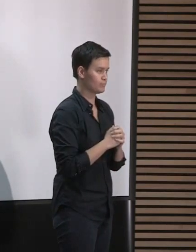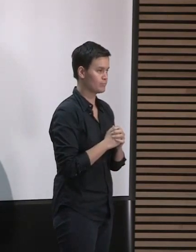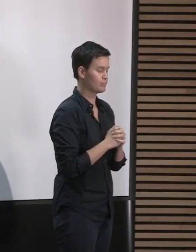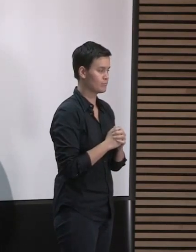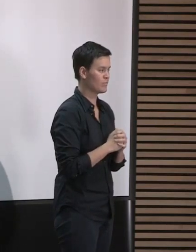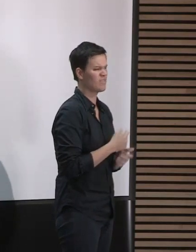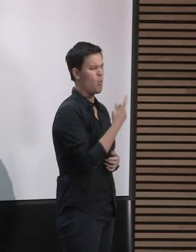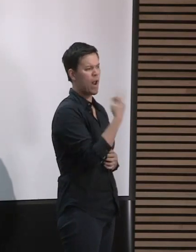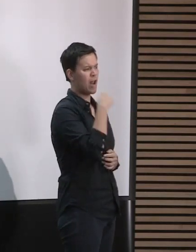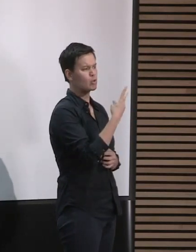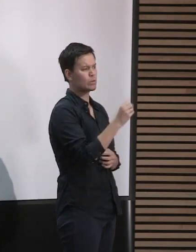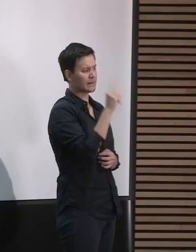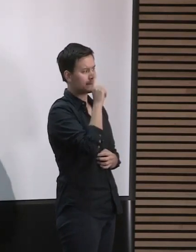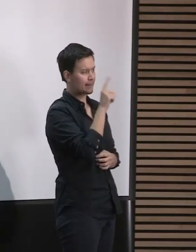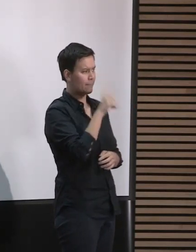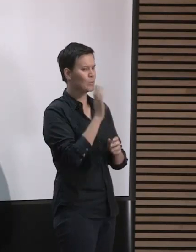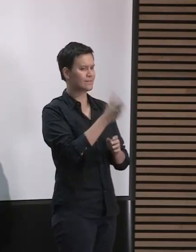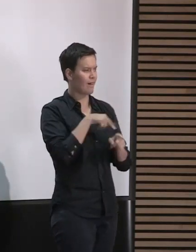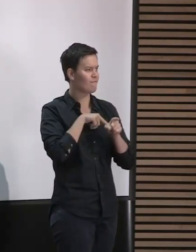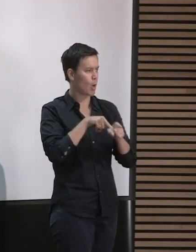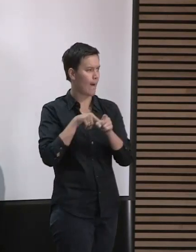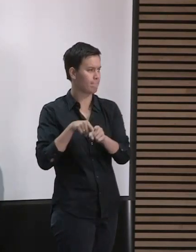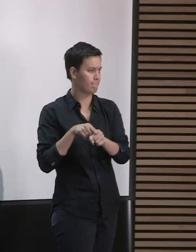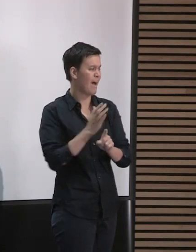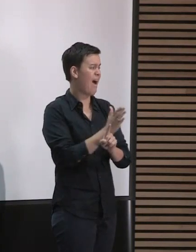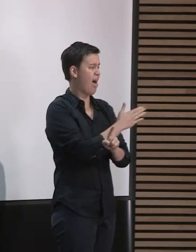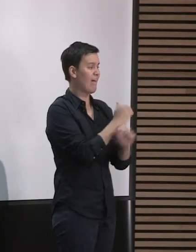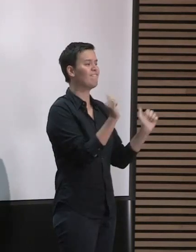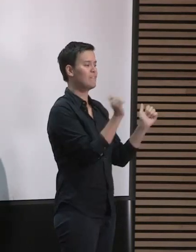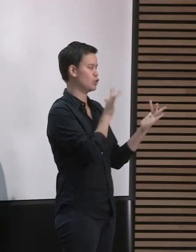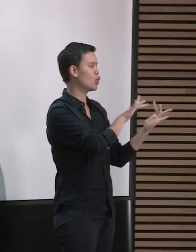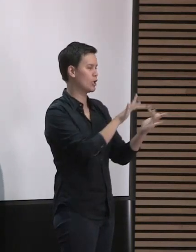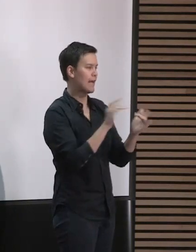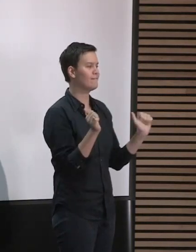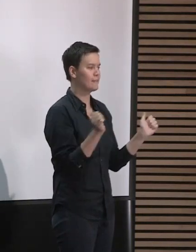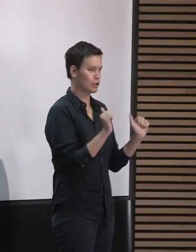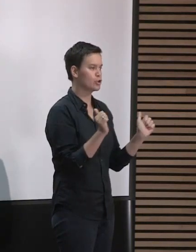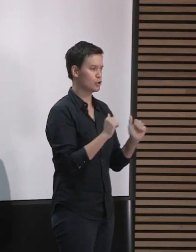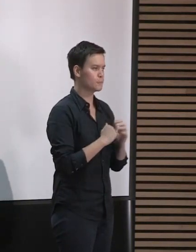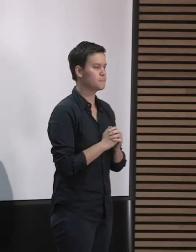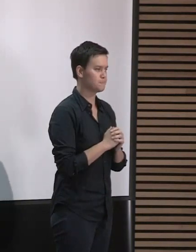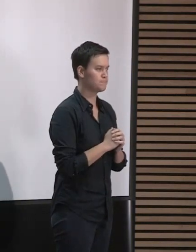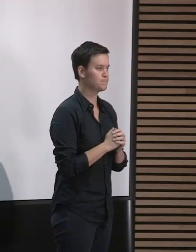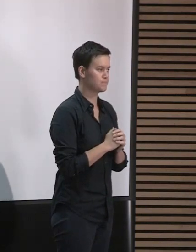cases and trees 806 to one of those people who are self